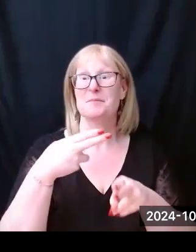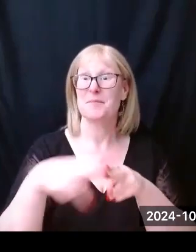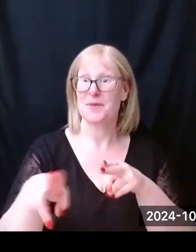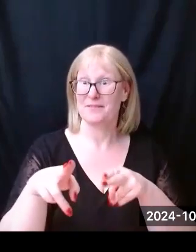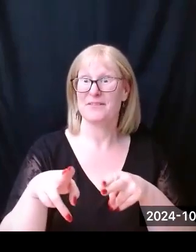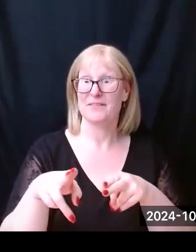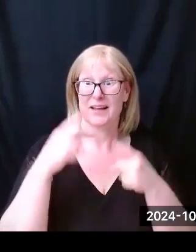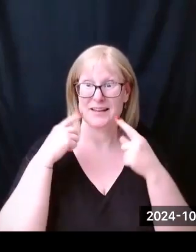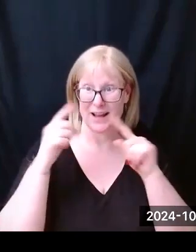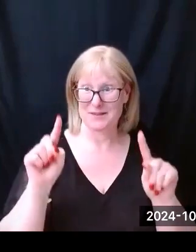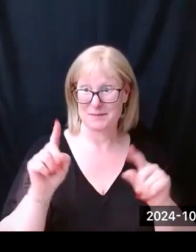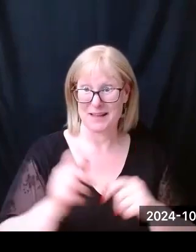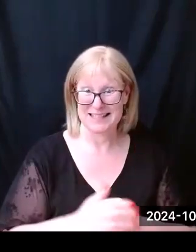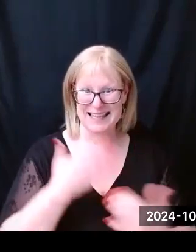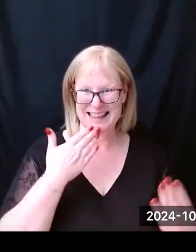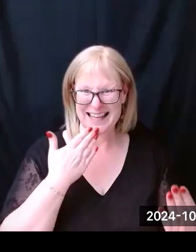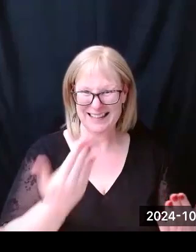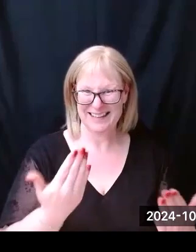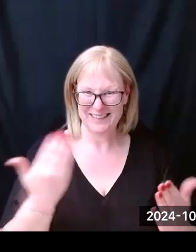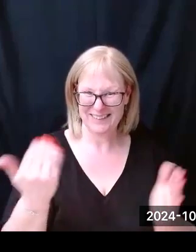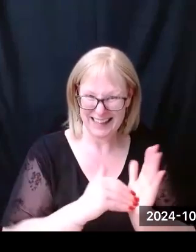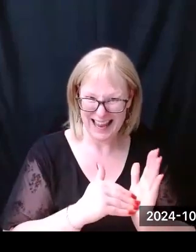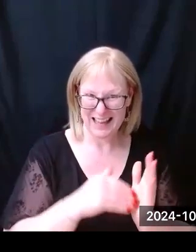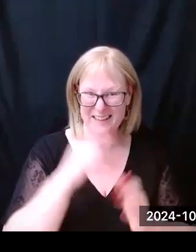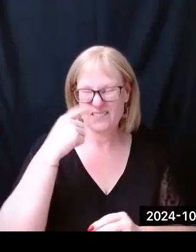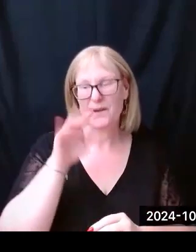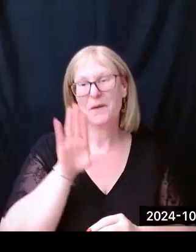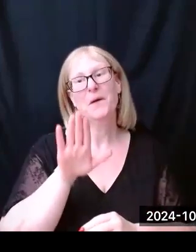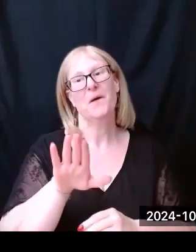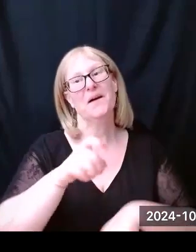So again, thank you all so much for spending some time of your evening